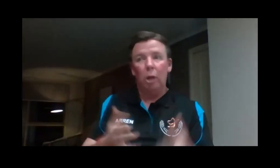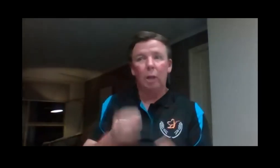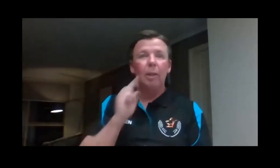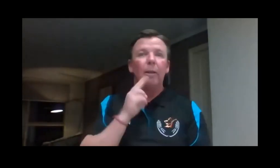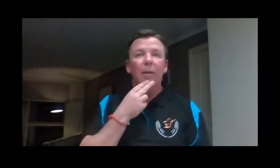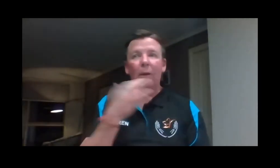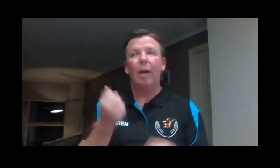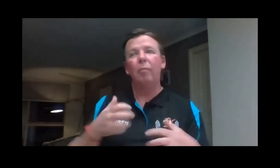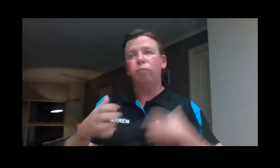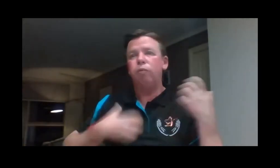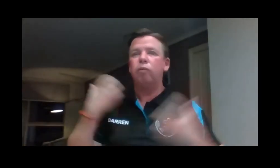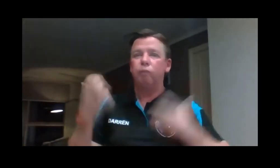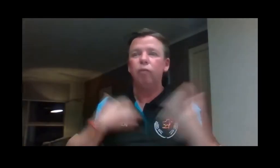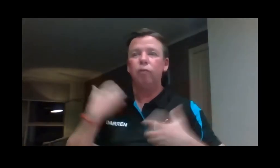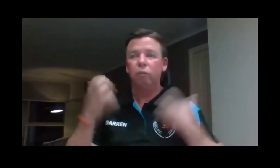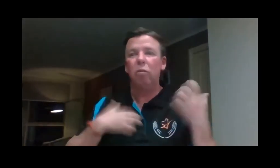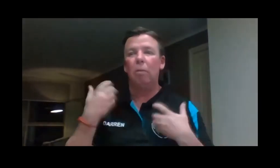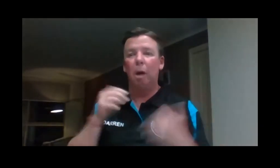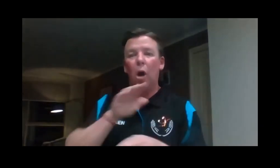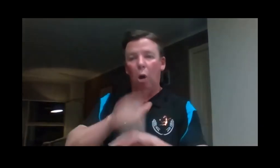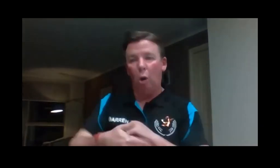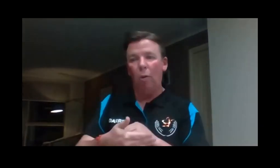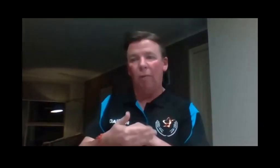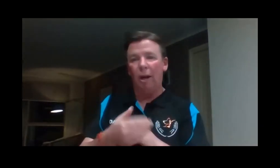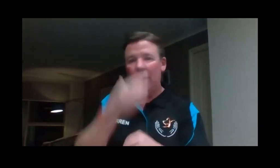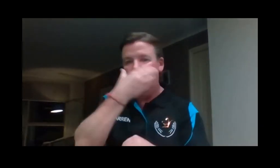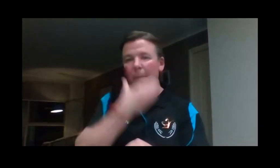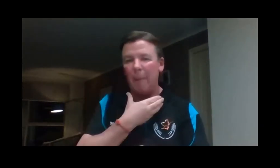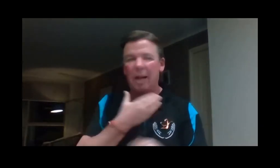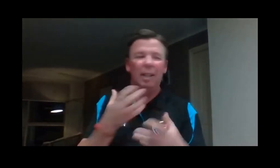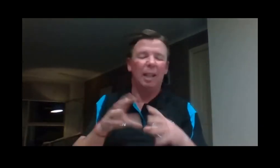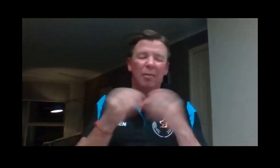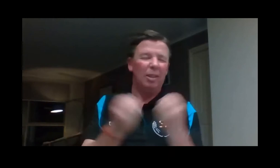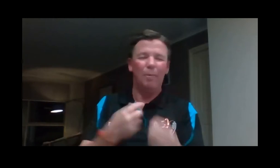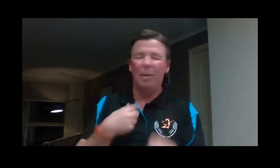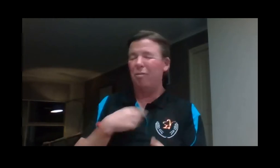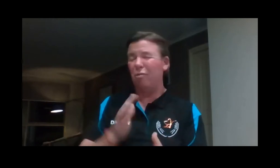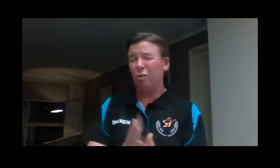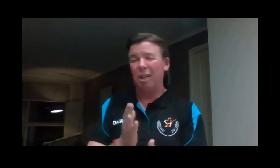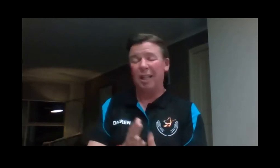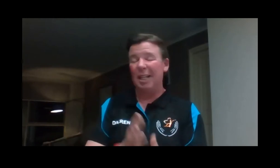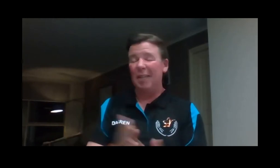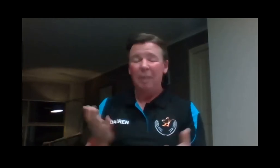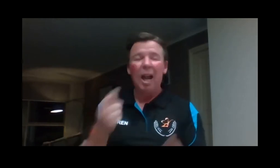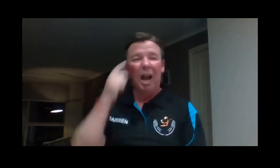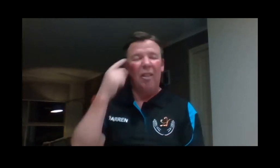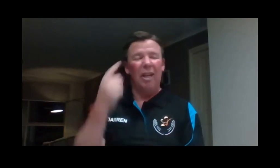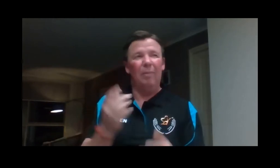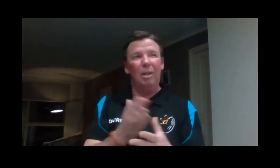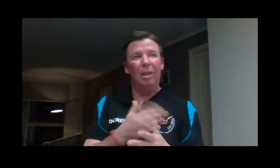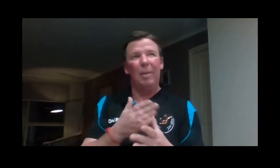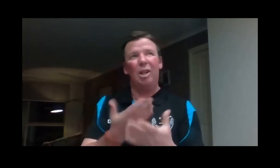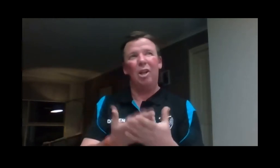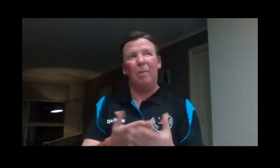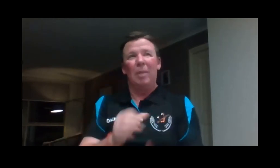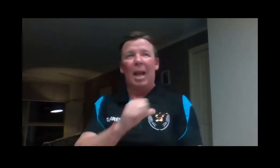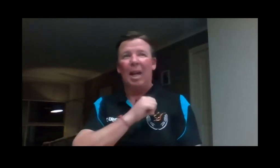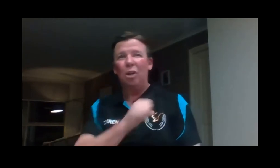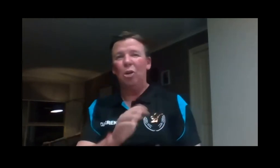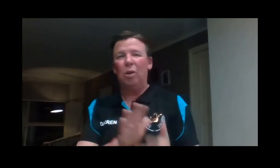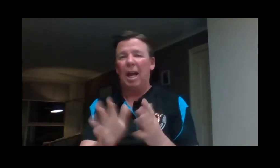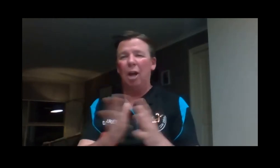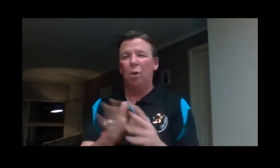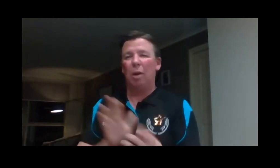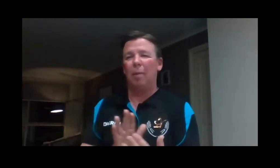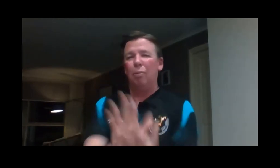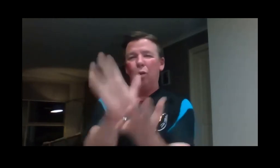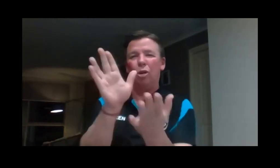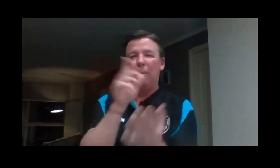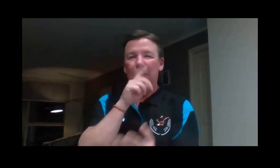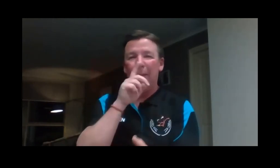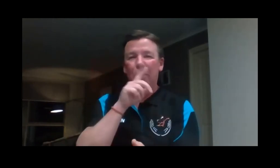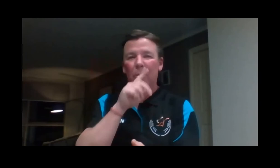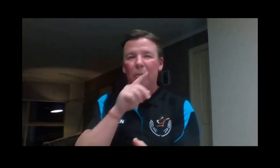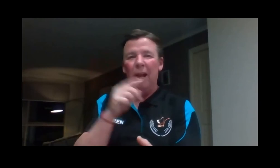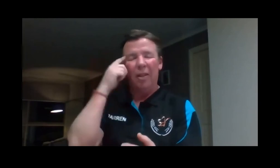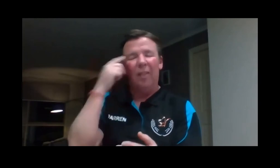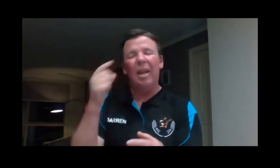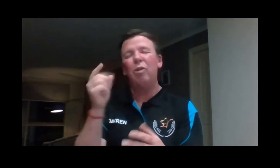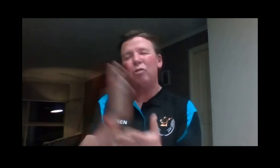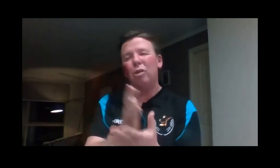Lots of Deaf people do have big issues with masks, but I think it's all about how you